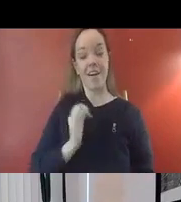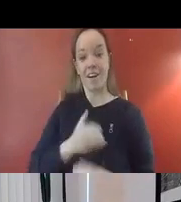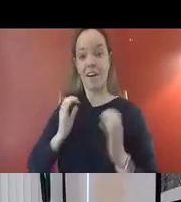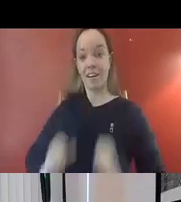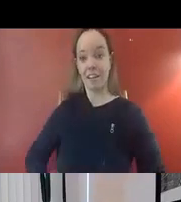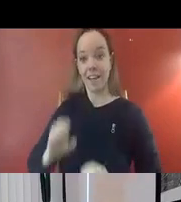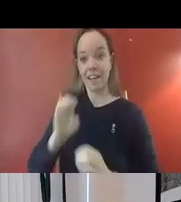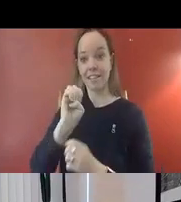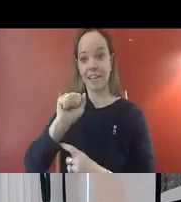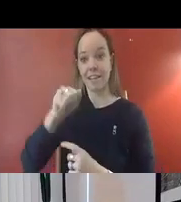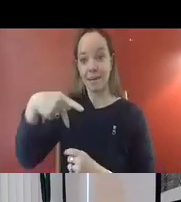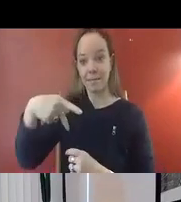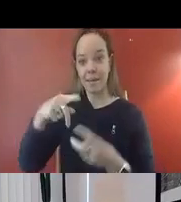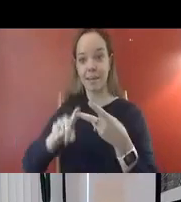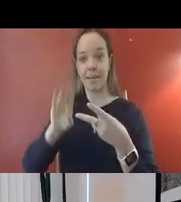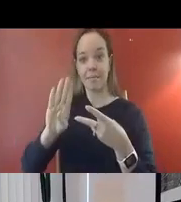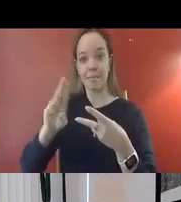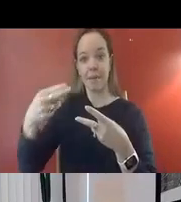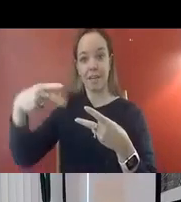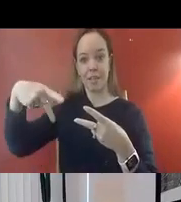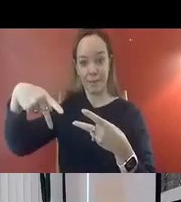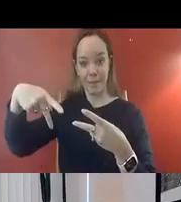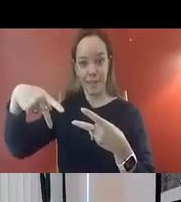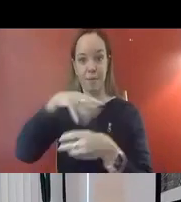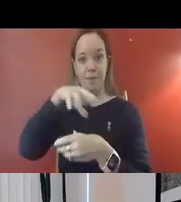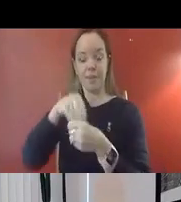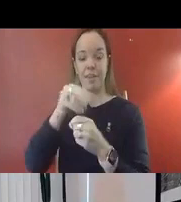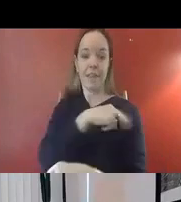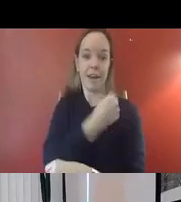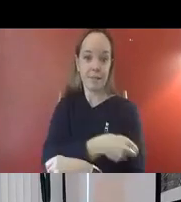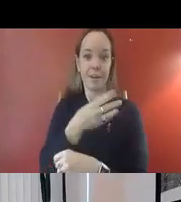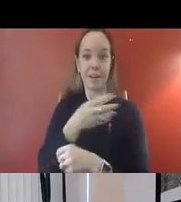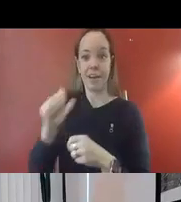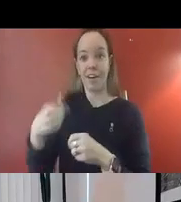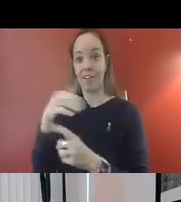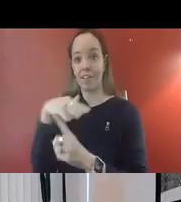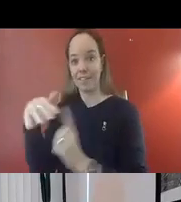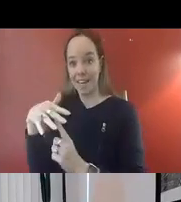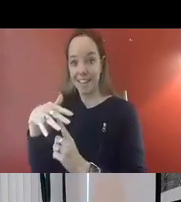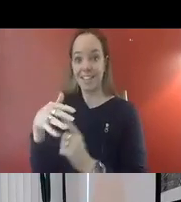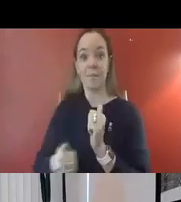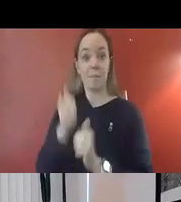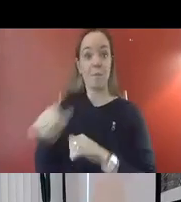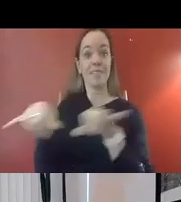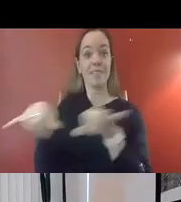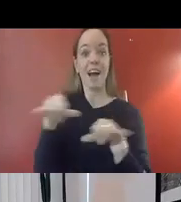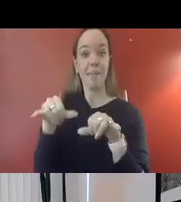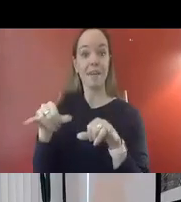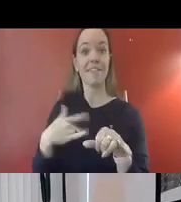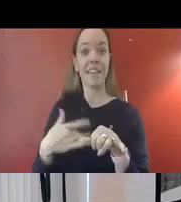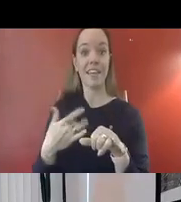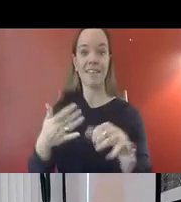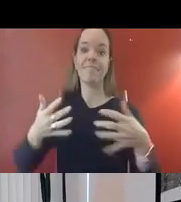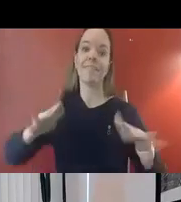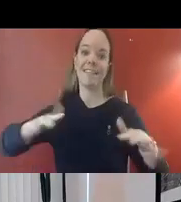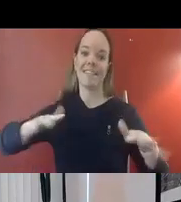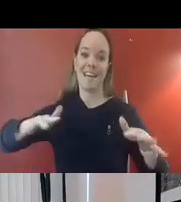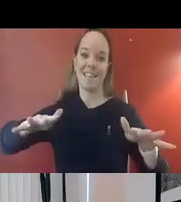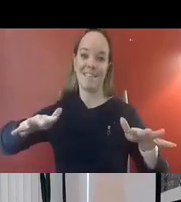throughout the hospital and in a variety our clients both again at IEP and BHP of settings is a lot of anxiety, right, throughout the hospital and in a variety which we expect to see so people are of settings is a lot of anxiety, right,